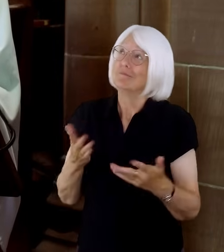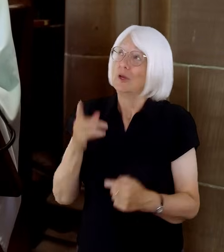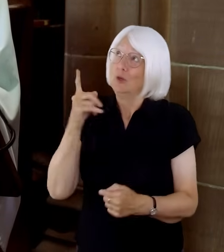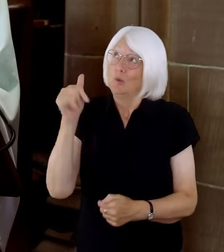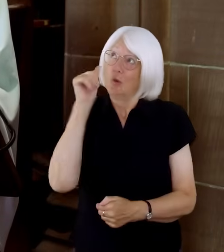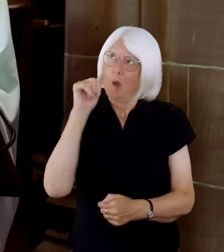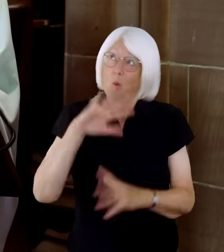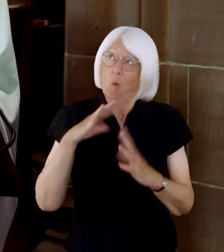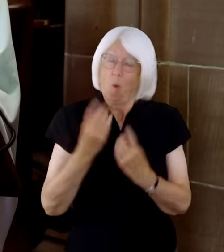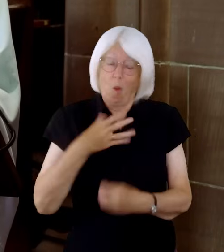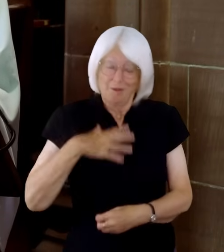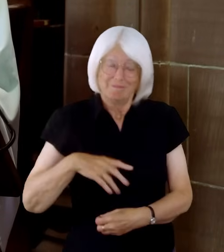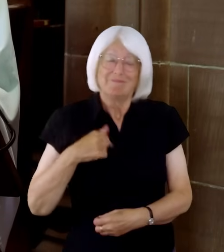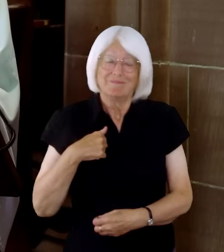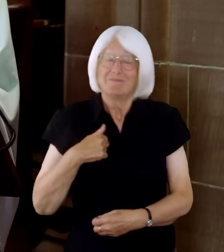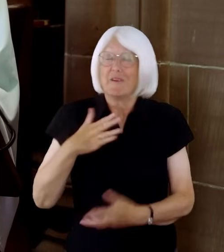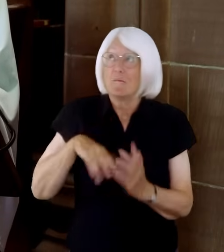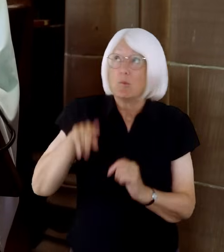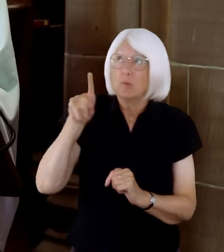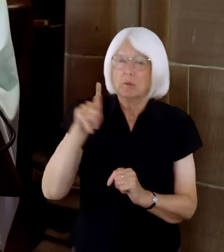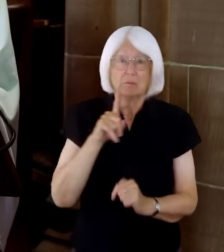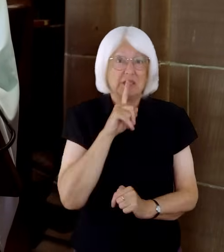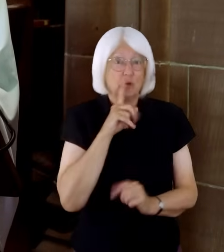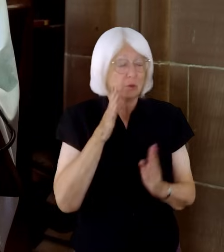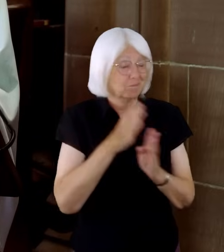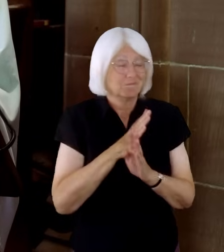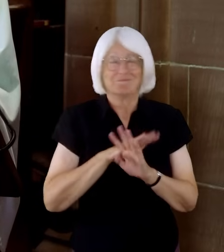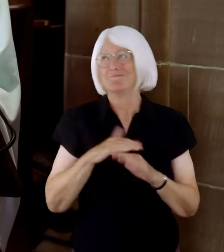all desires known and from whom no secrets are hidden.